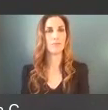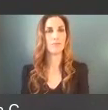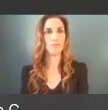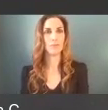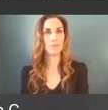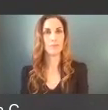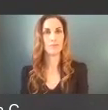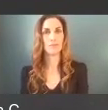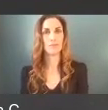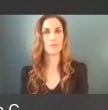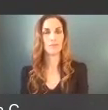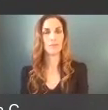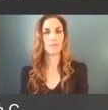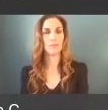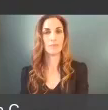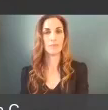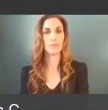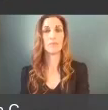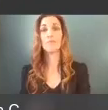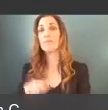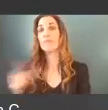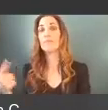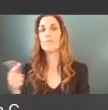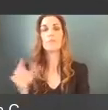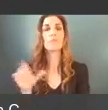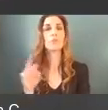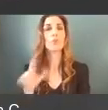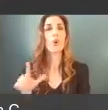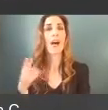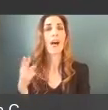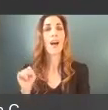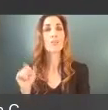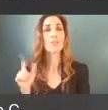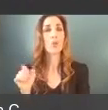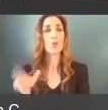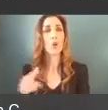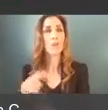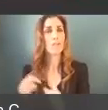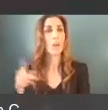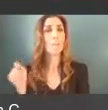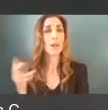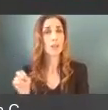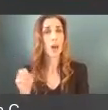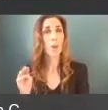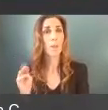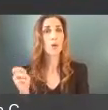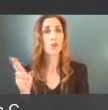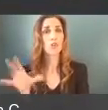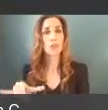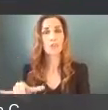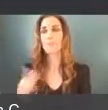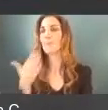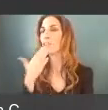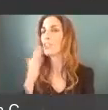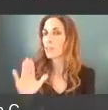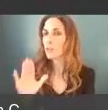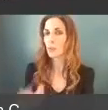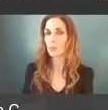[Staff] Our next reporter will be Carl Hessler from the Pottstown Mercury. [Reporter] Good afternoon, Commissioner.